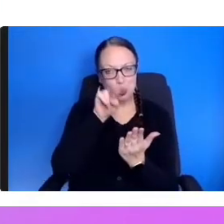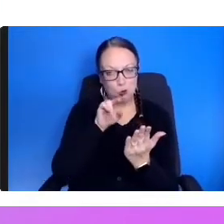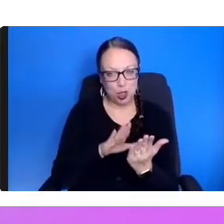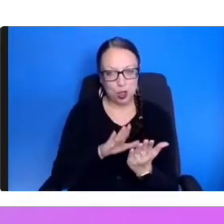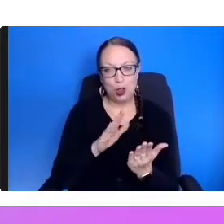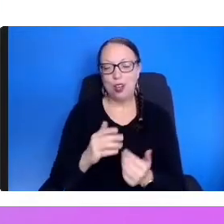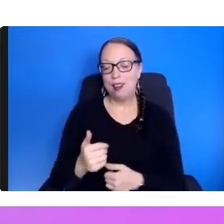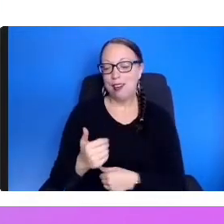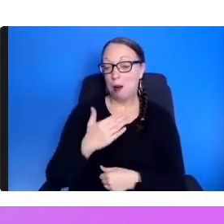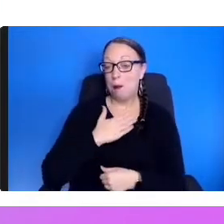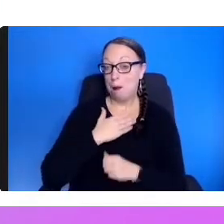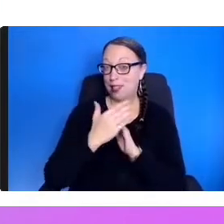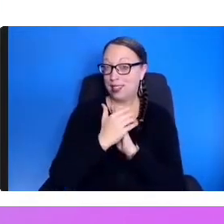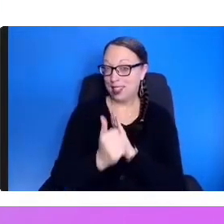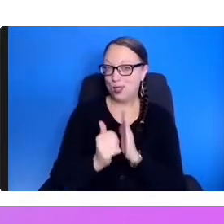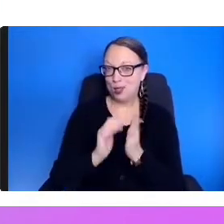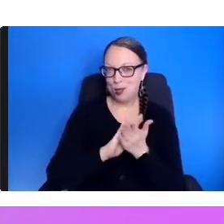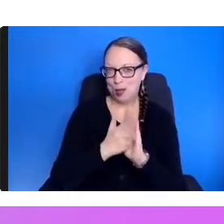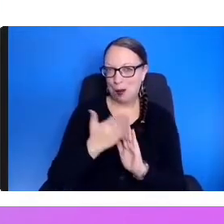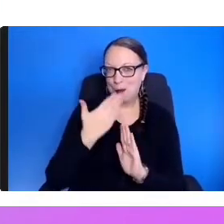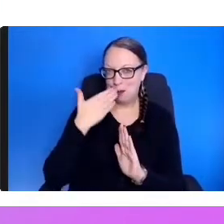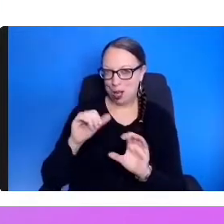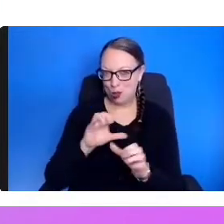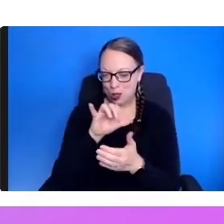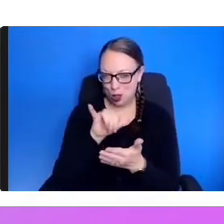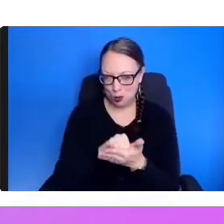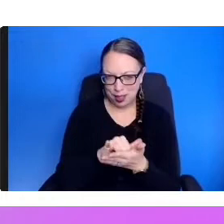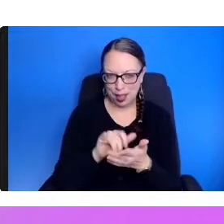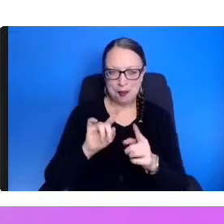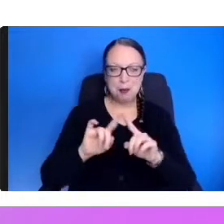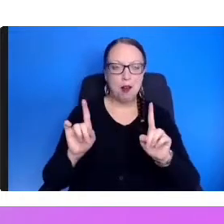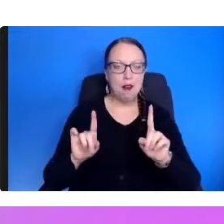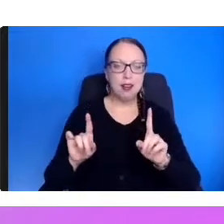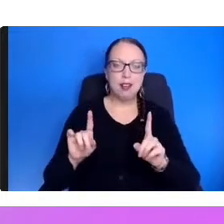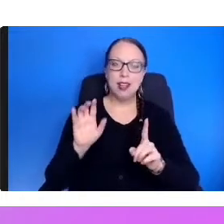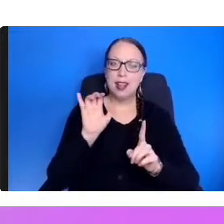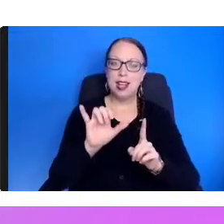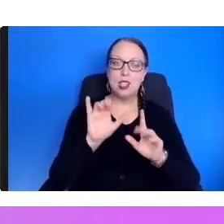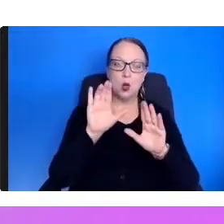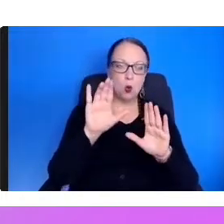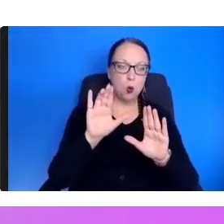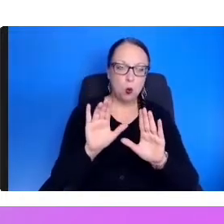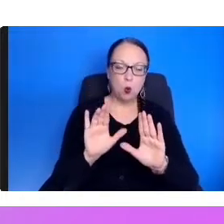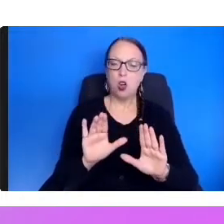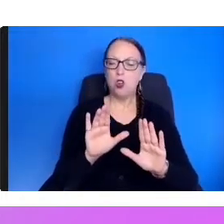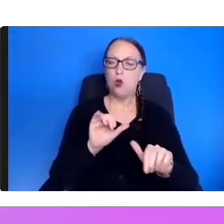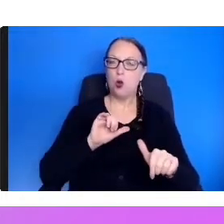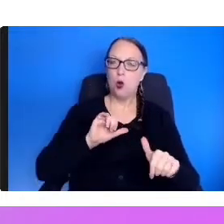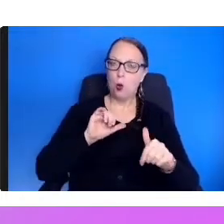as the years go by but it's just a great way even with very limited